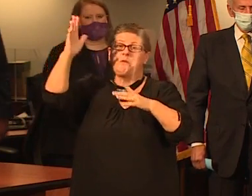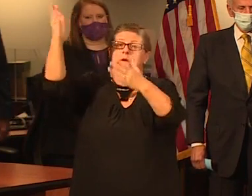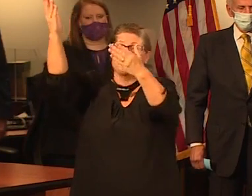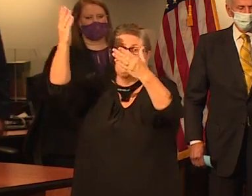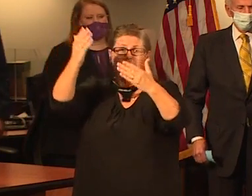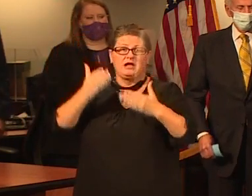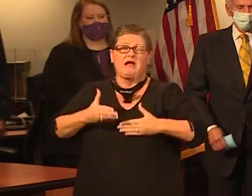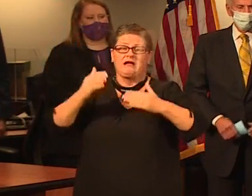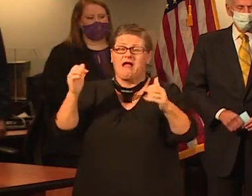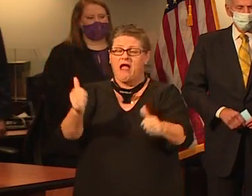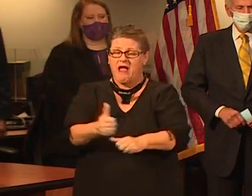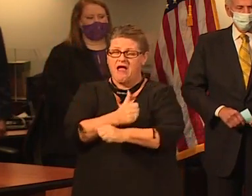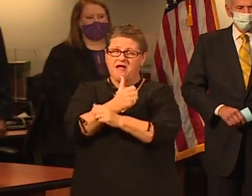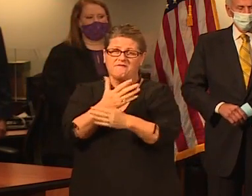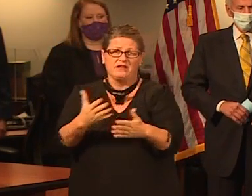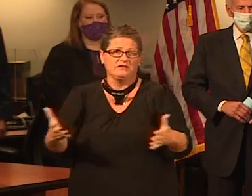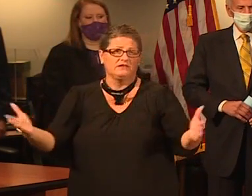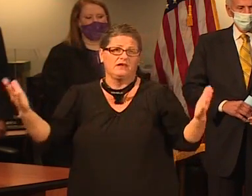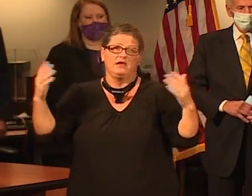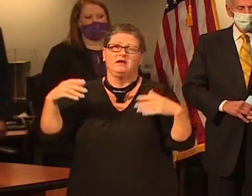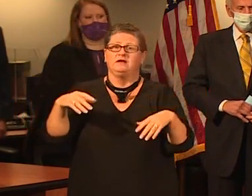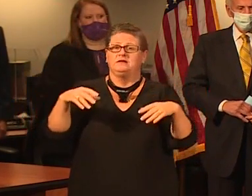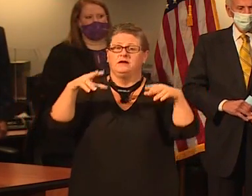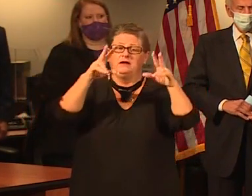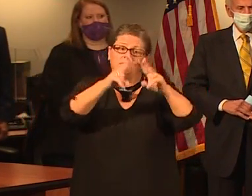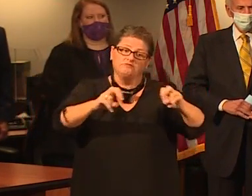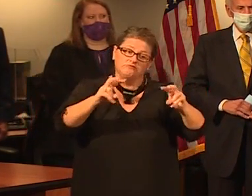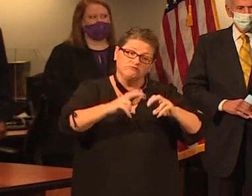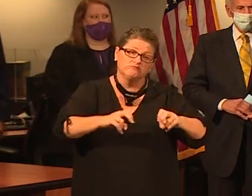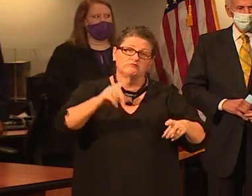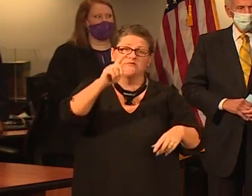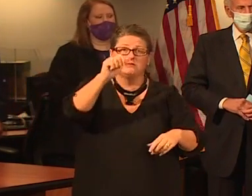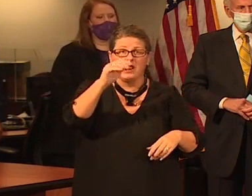THOSE TEAMS, THAT THEY DO BRING IN ALL THE TESTING SUPPLIES.